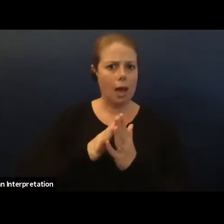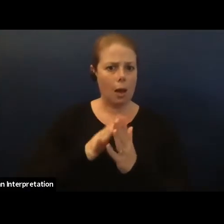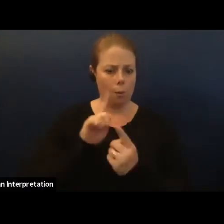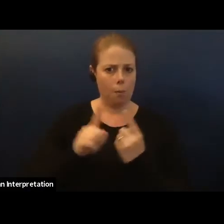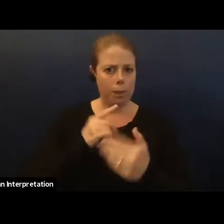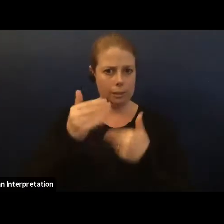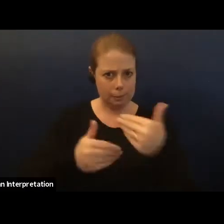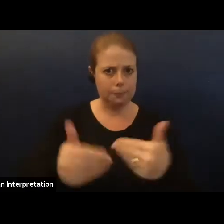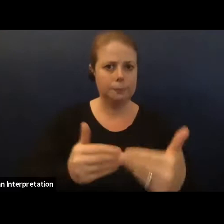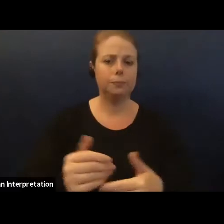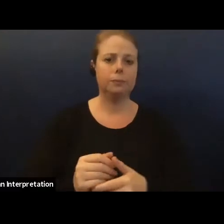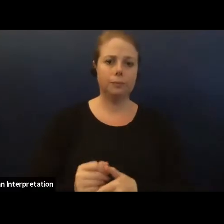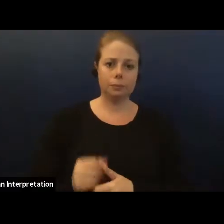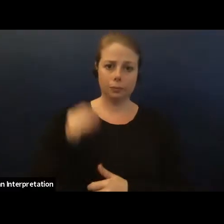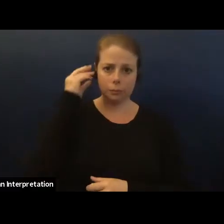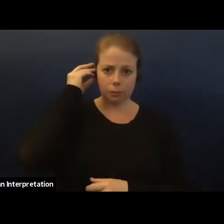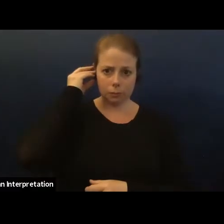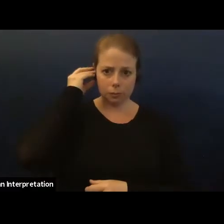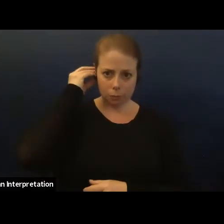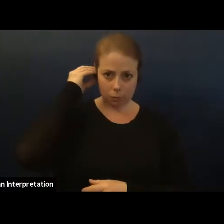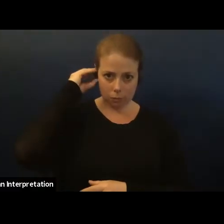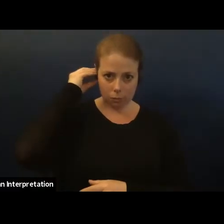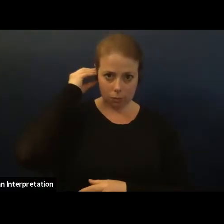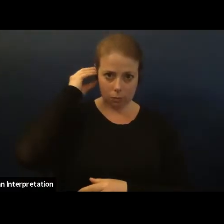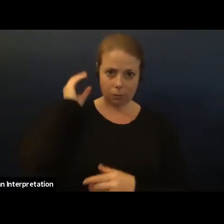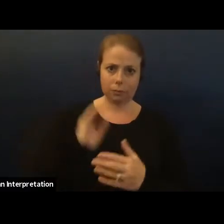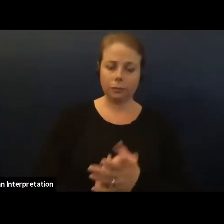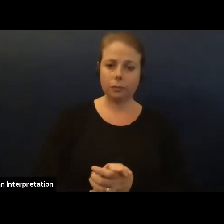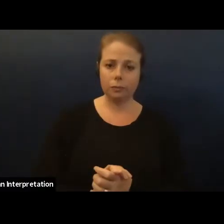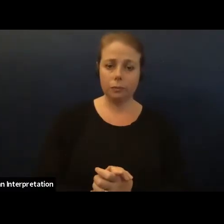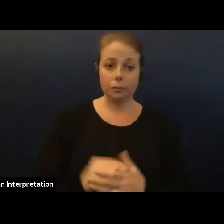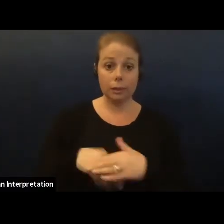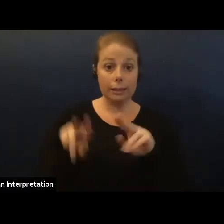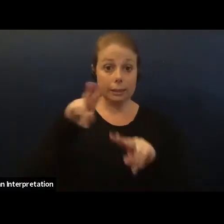at the assessment meeting peers finalise the ranked order of applications